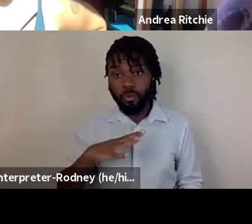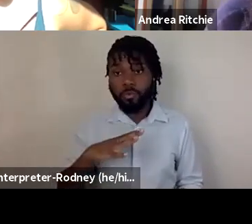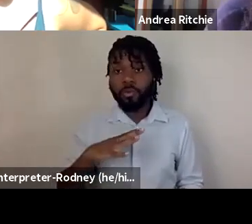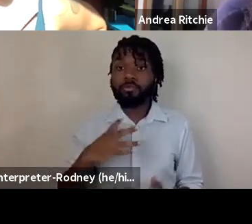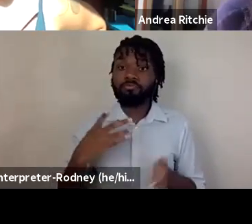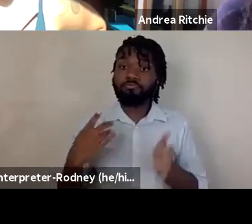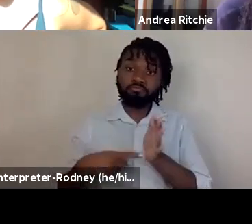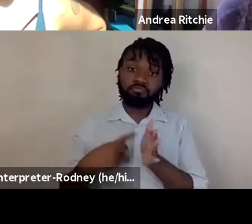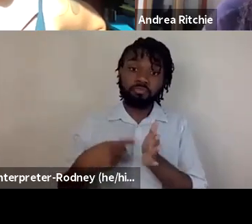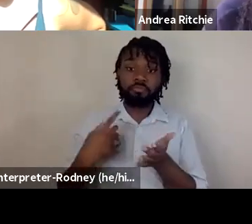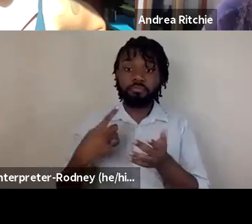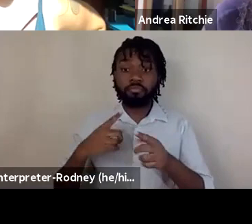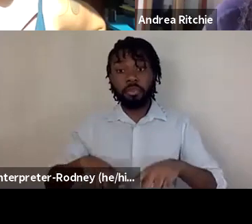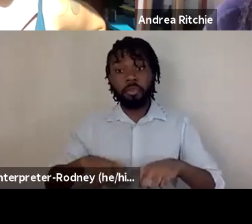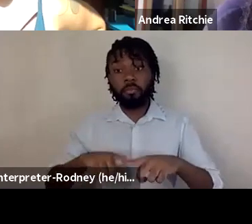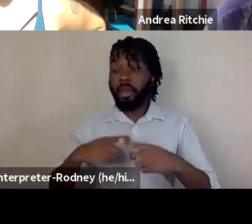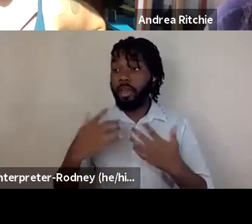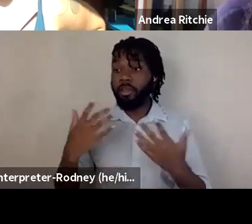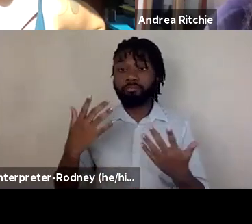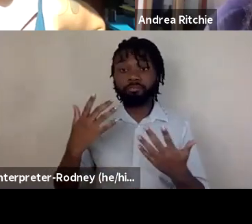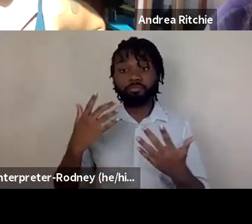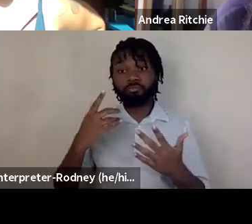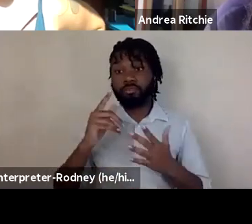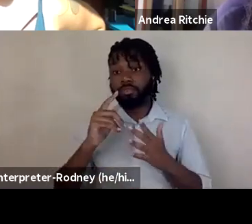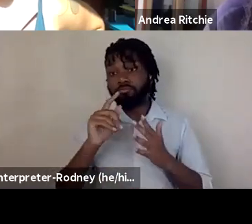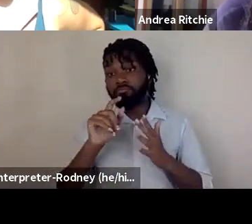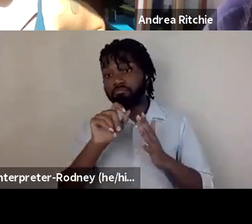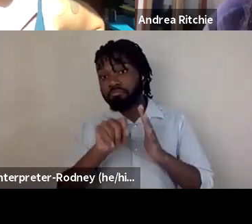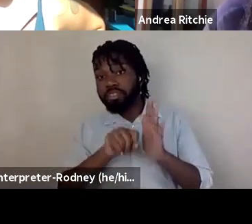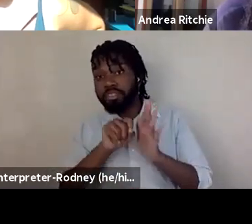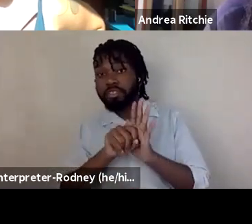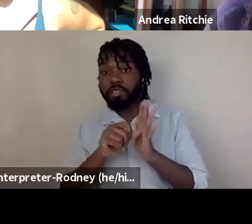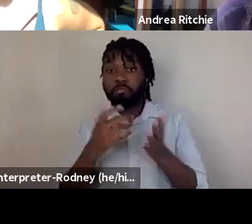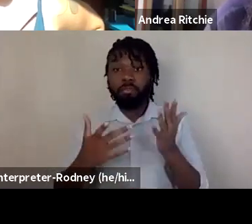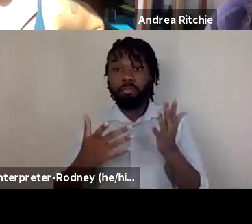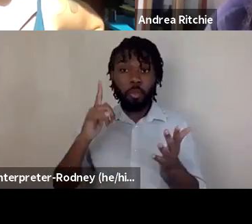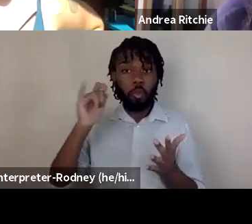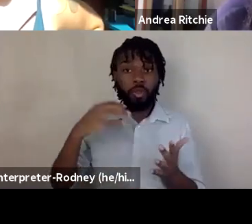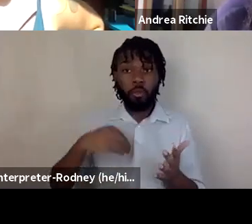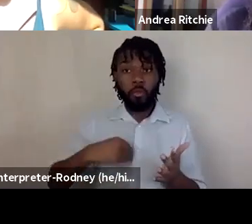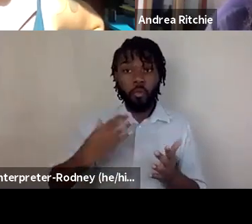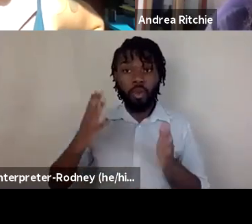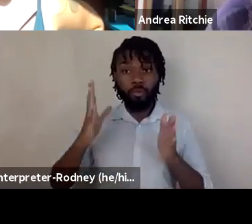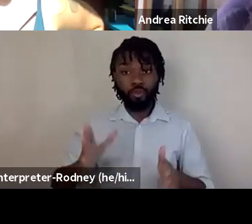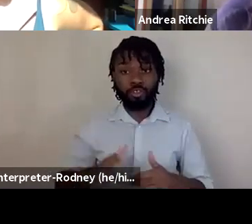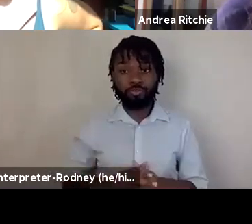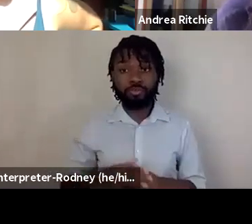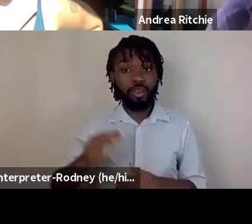depending on the season, might be white passing. I have curly hair and purple glasses,